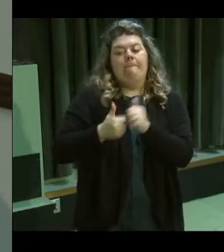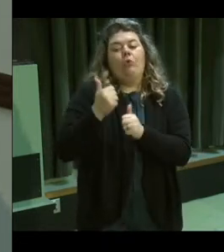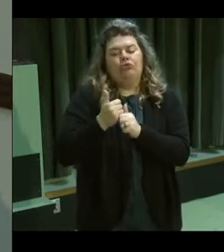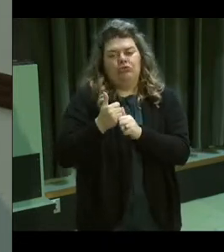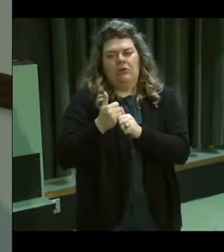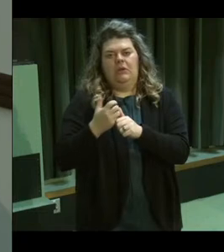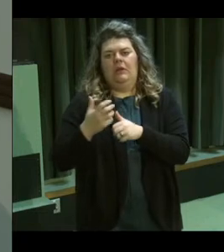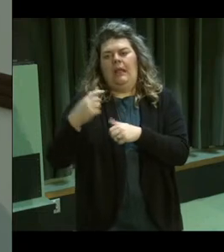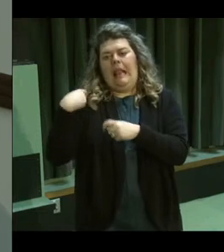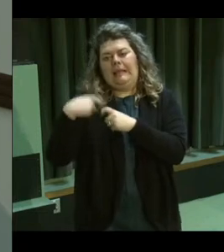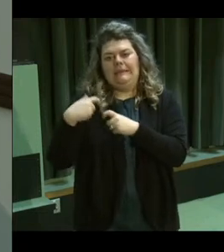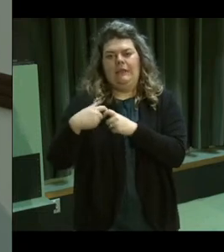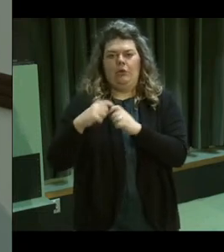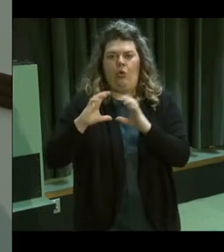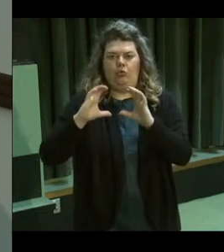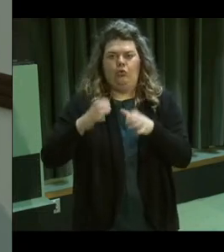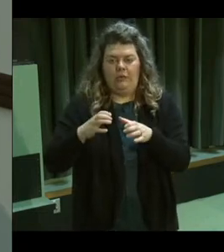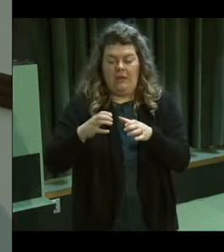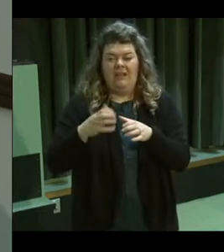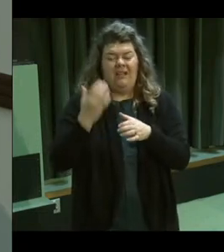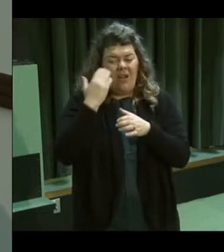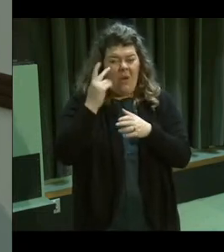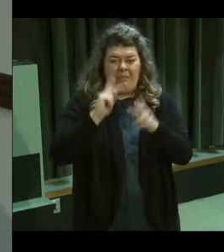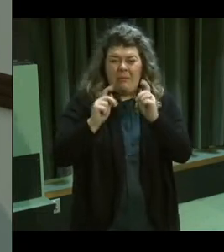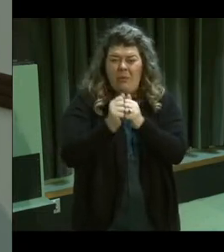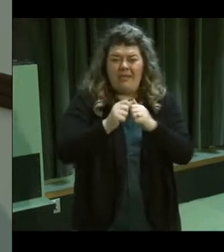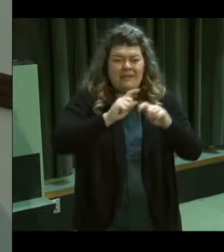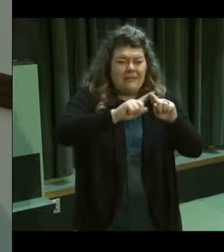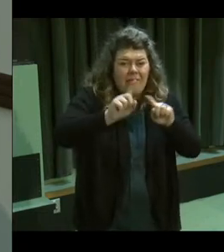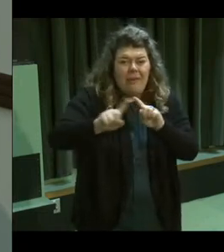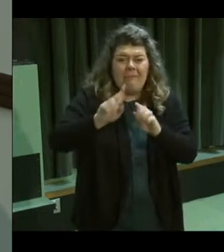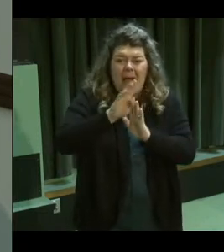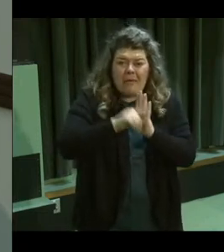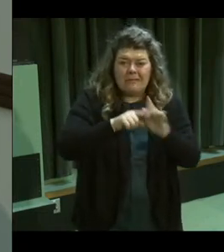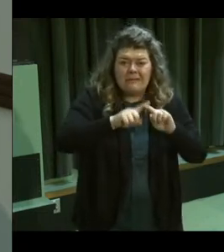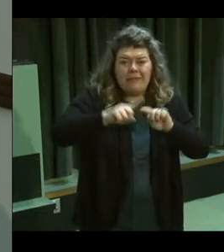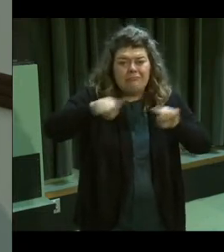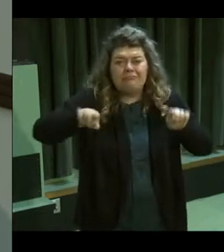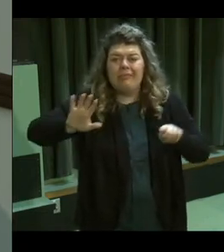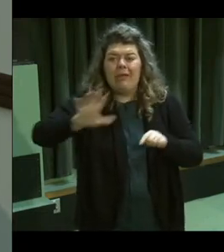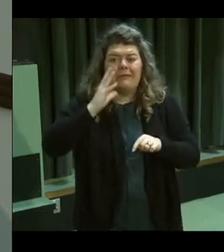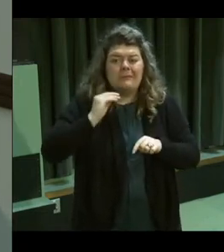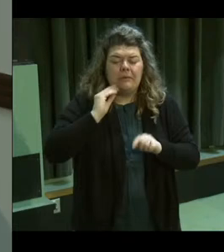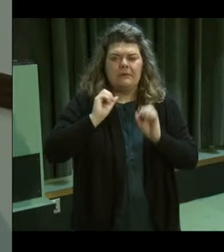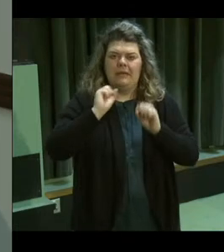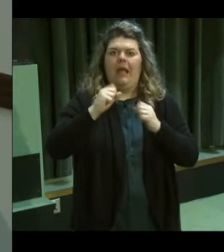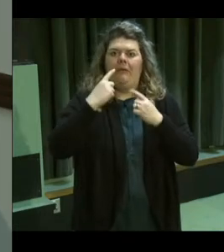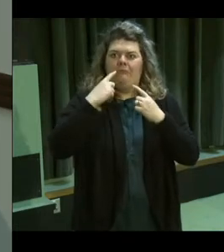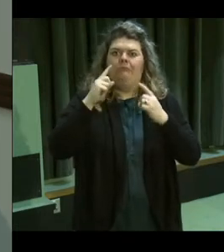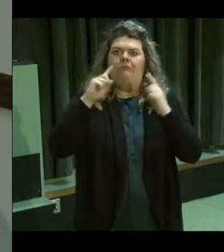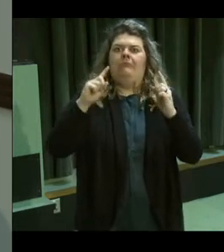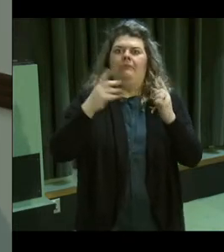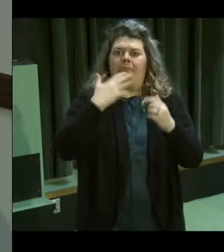knew that having people with different backgrounds and